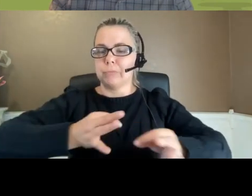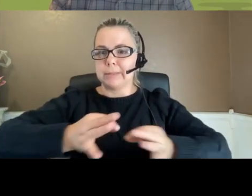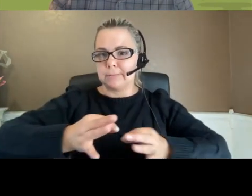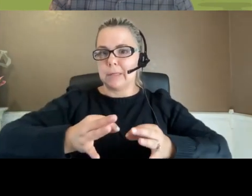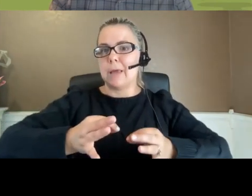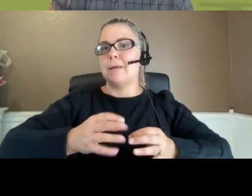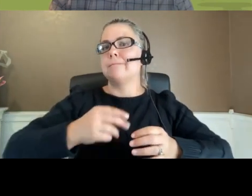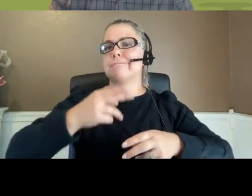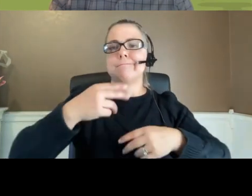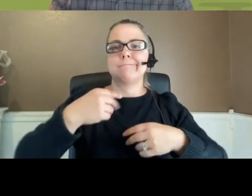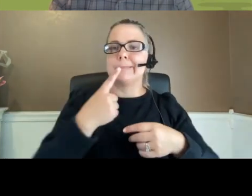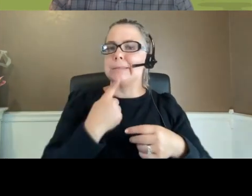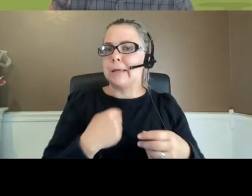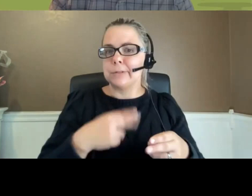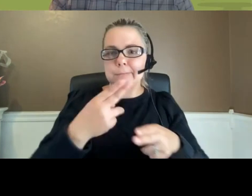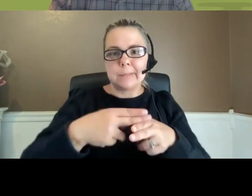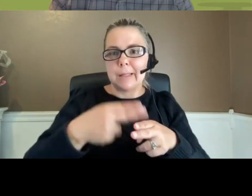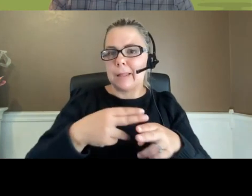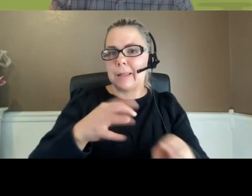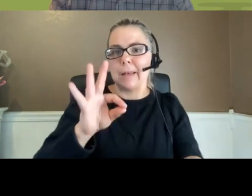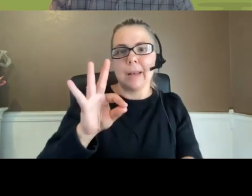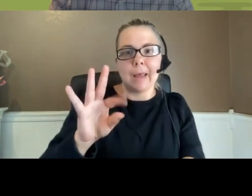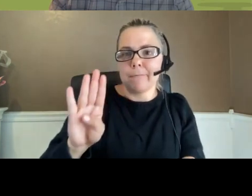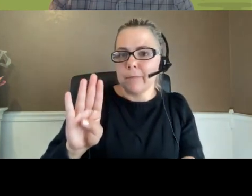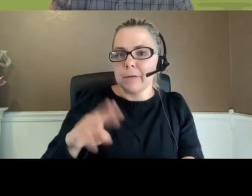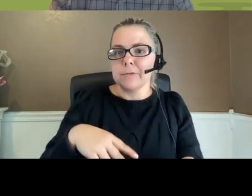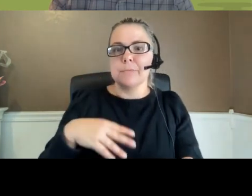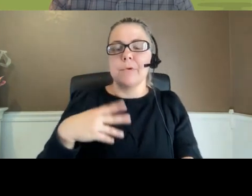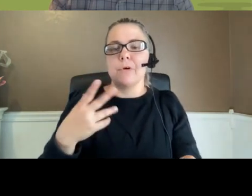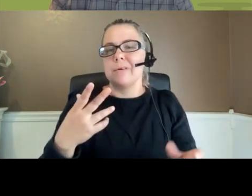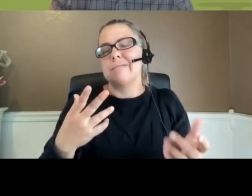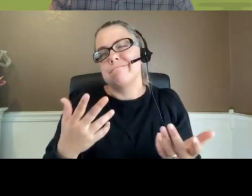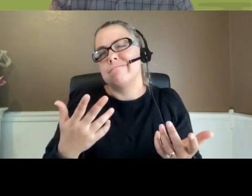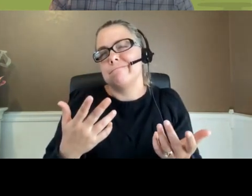name is basically, you know, it's essentially the alternative text. So this is a nice way to inspect